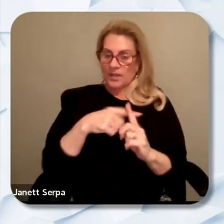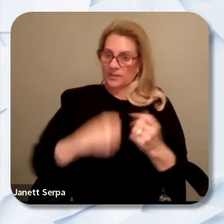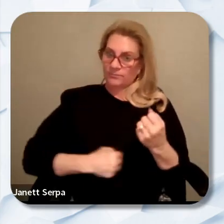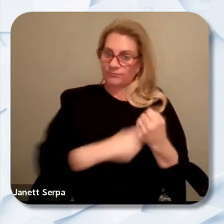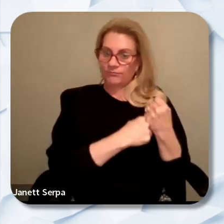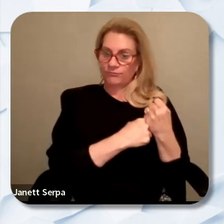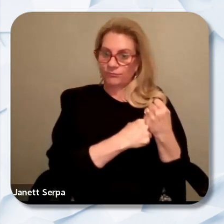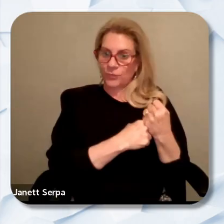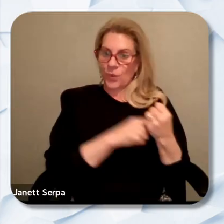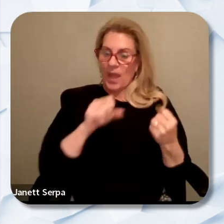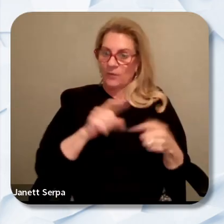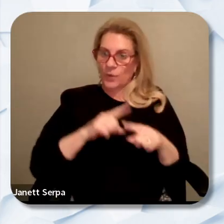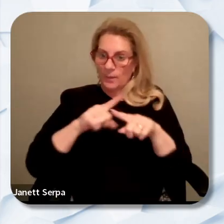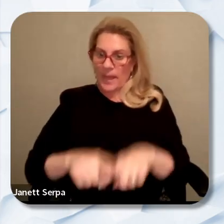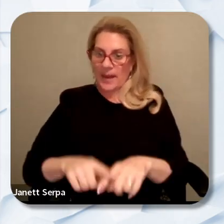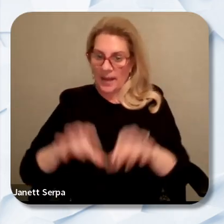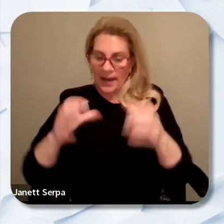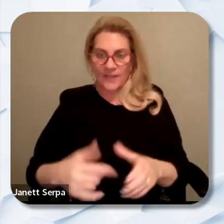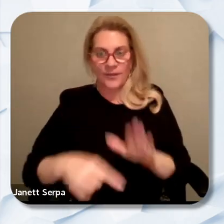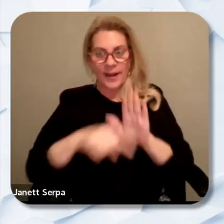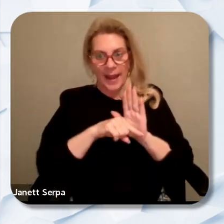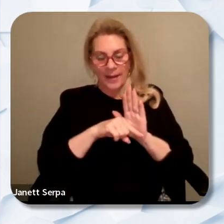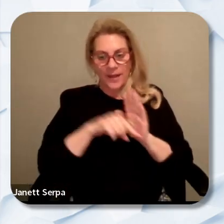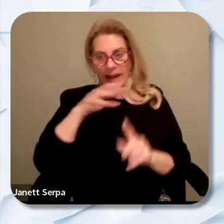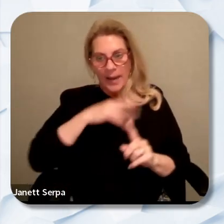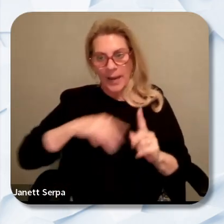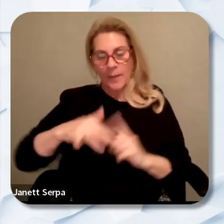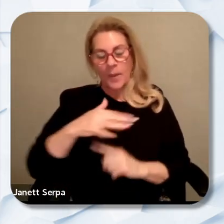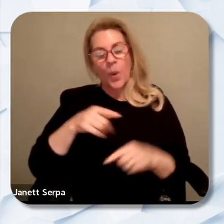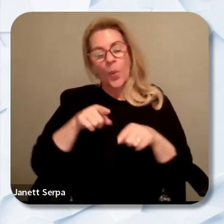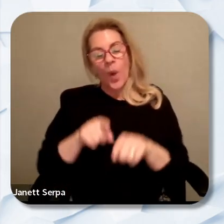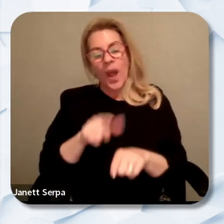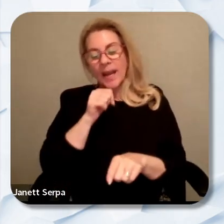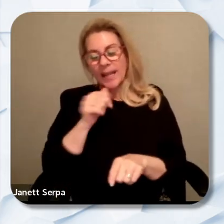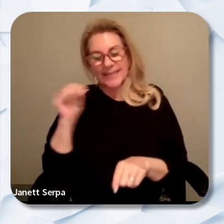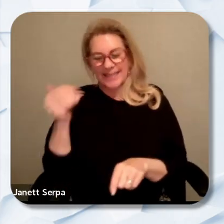have to lean into the CLASS dimension of negative climate. While that may not seem related it would